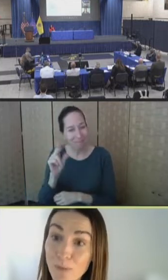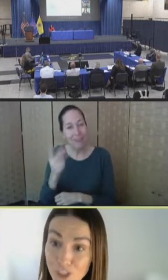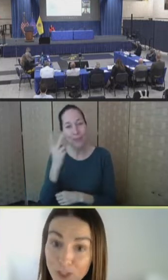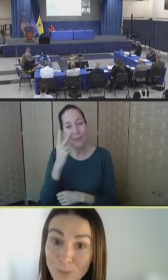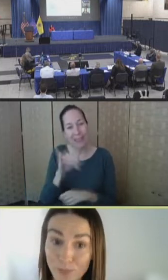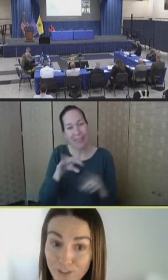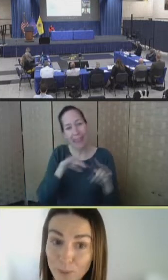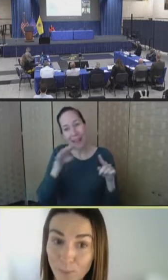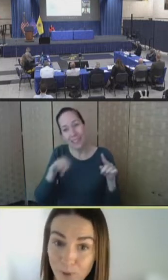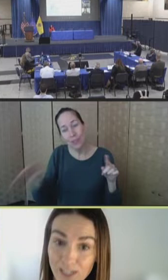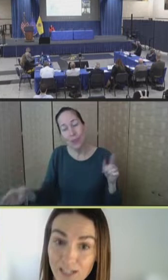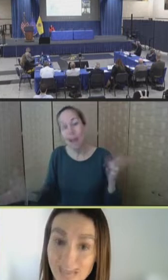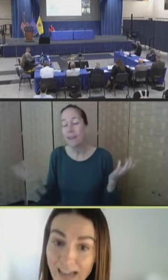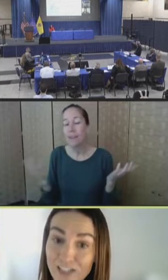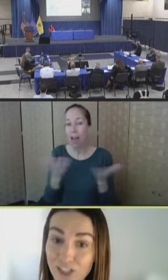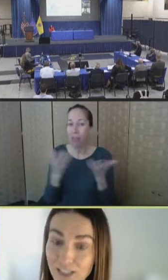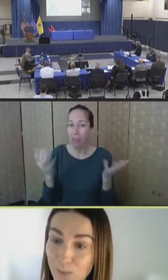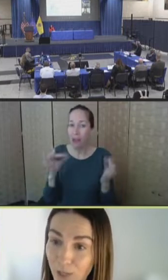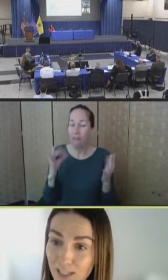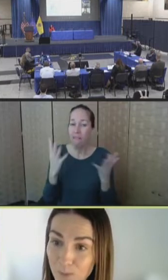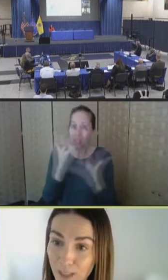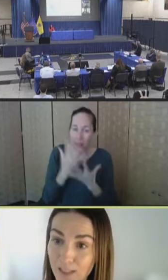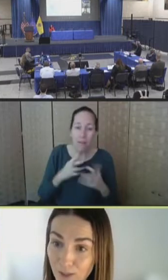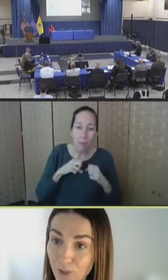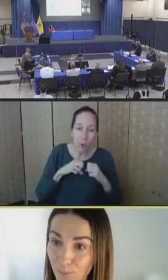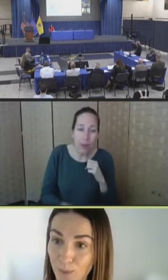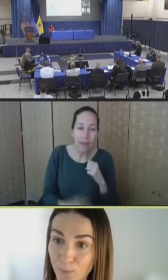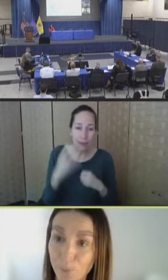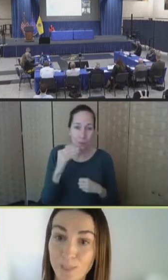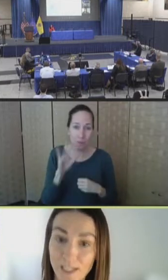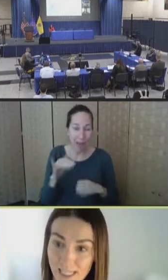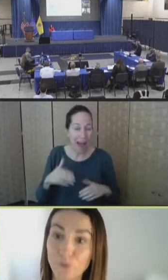much of the bereavement burden is actually experienced by younger people because they are